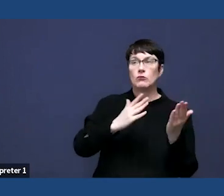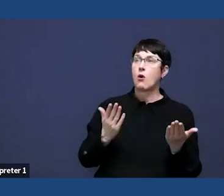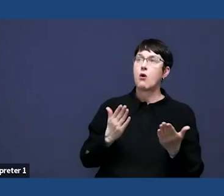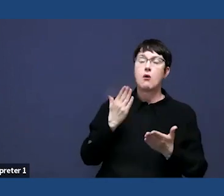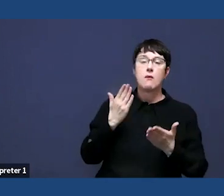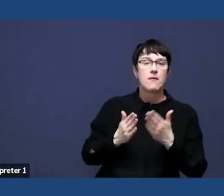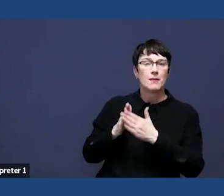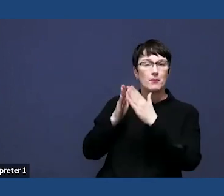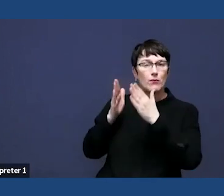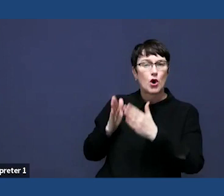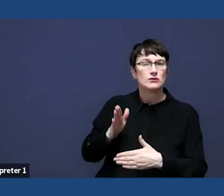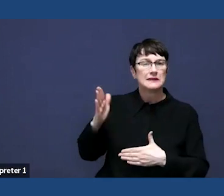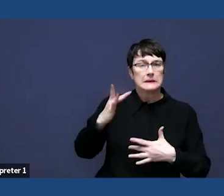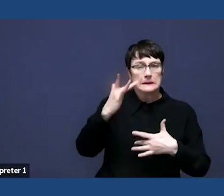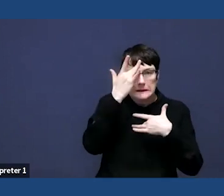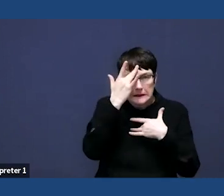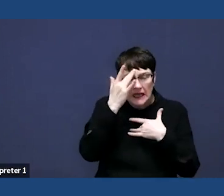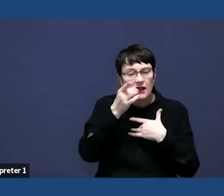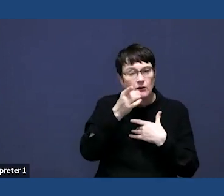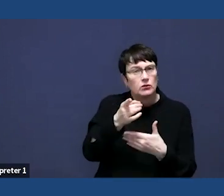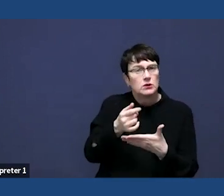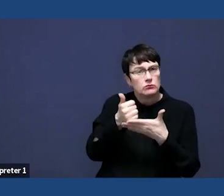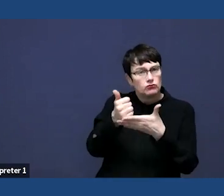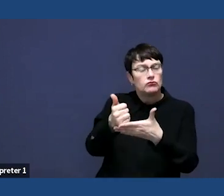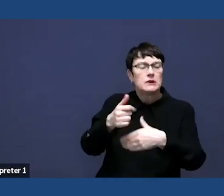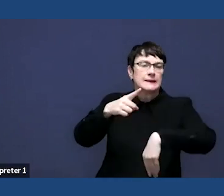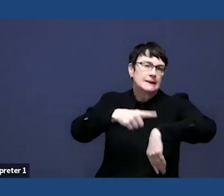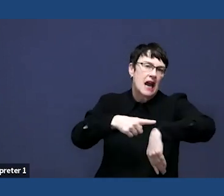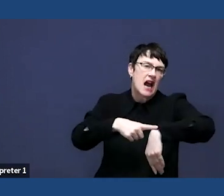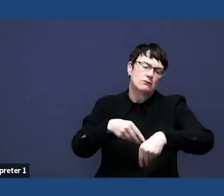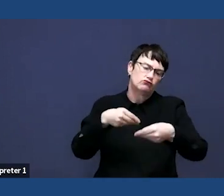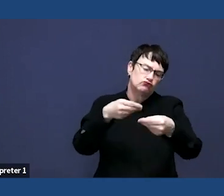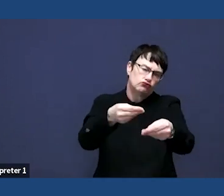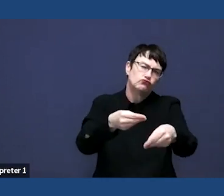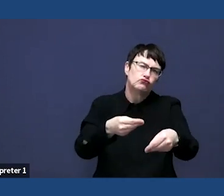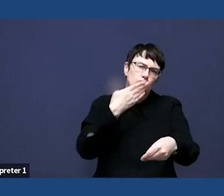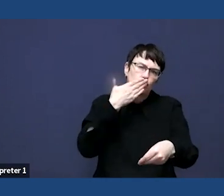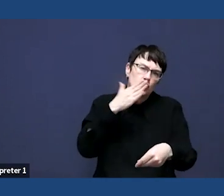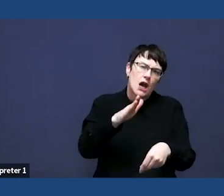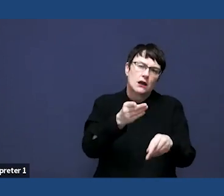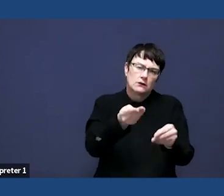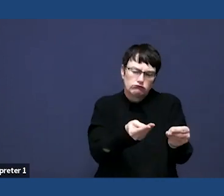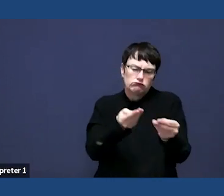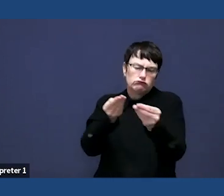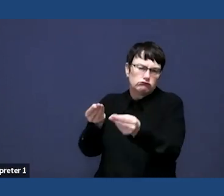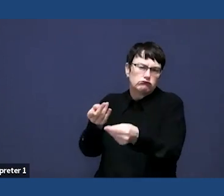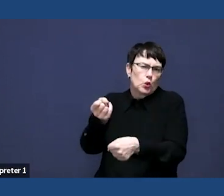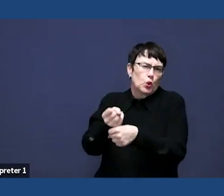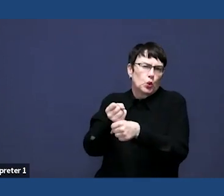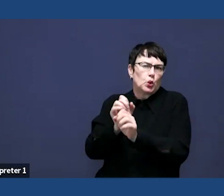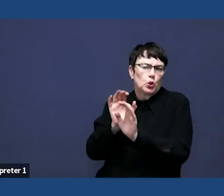There are a number of different models, both for, what we would call desk space workers